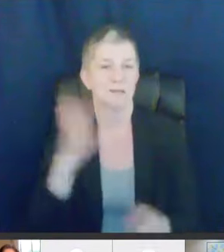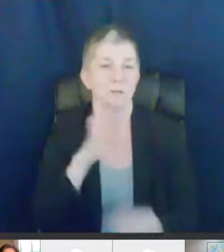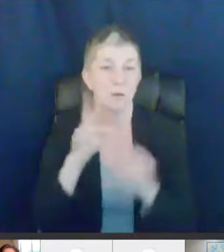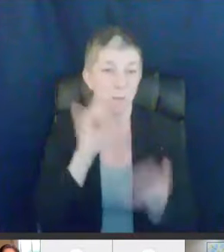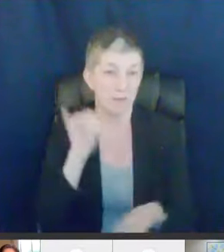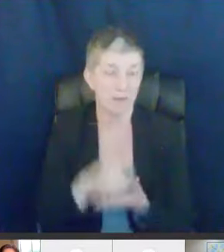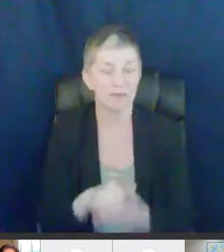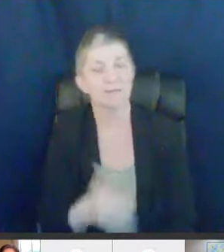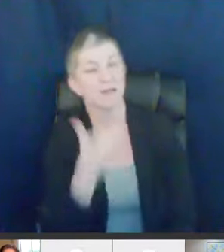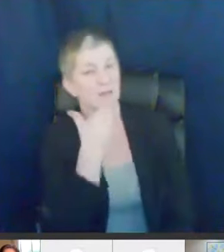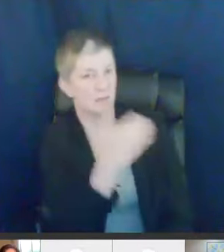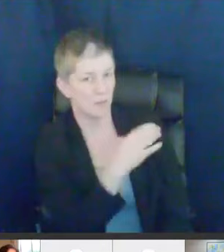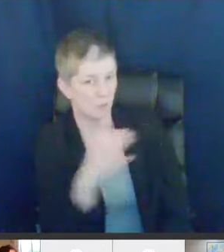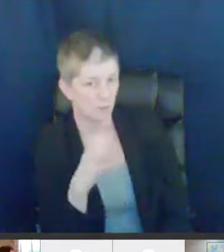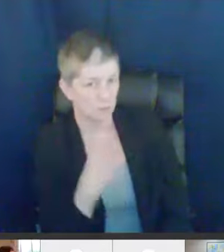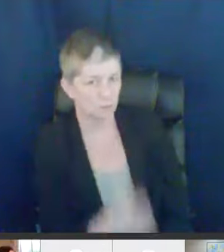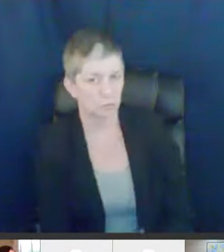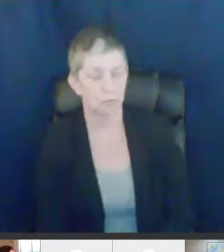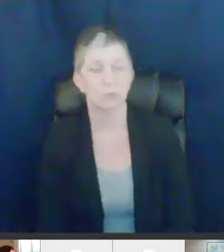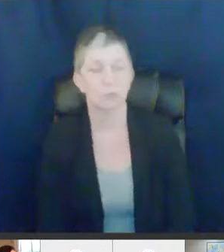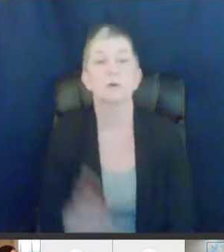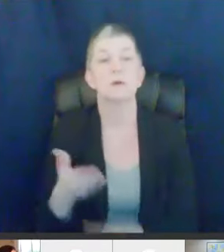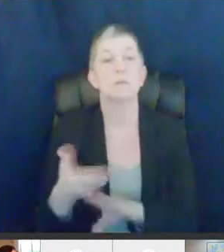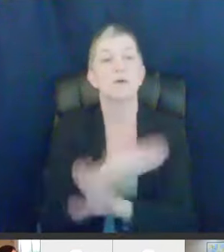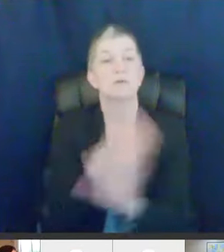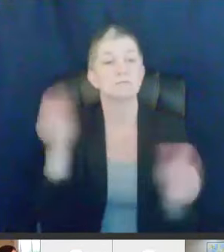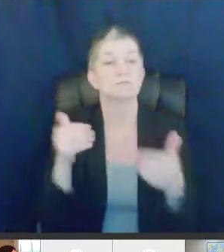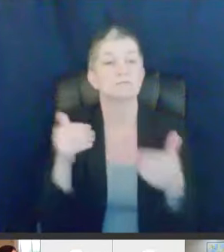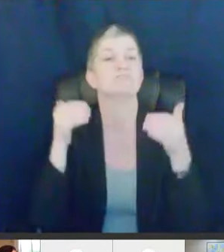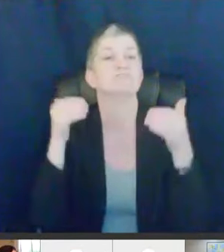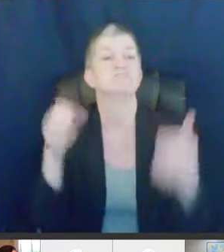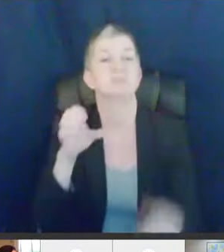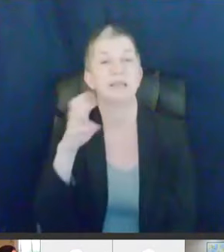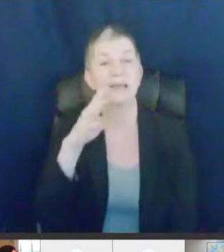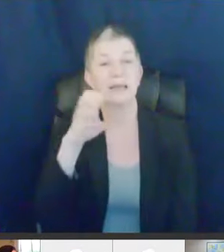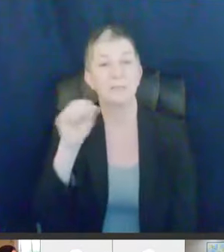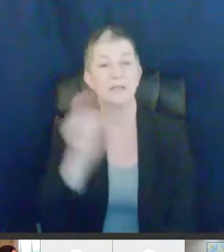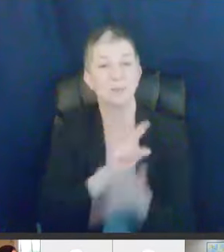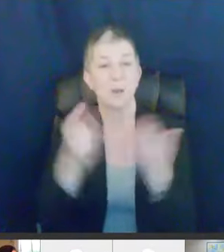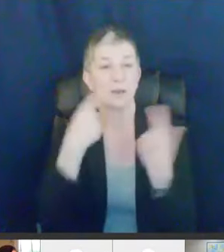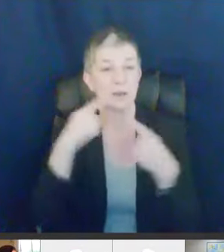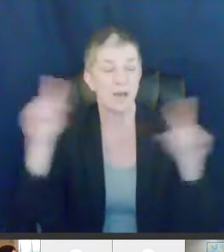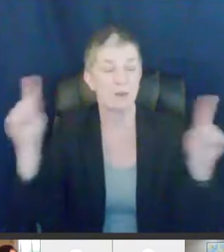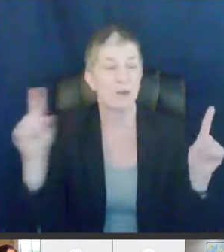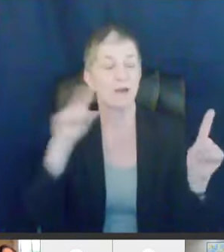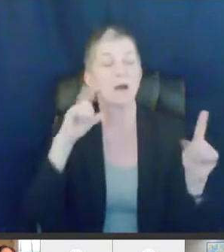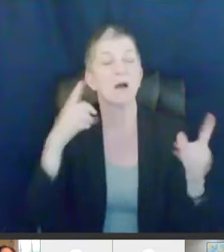commissioner so before we proceed with our EMS week announcement the Department of Public Safety would like to express our sincere